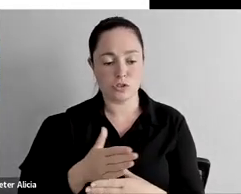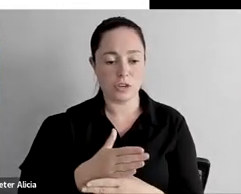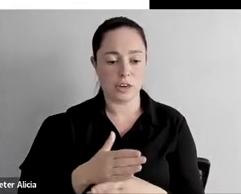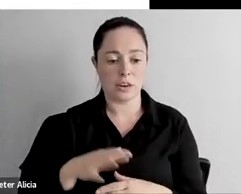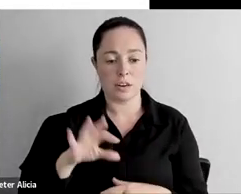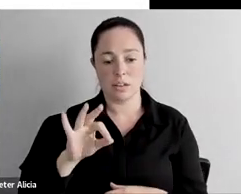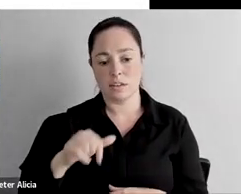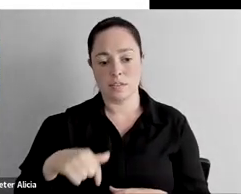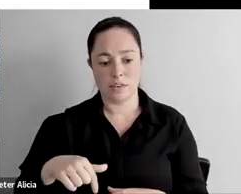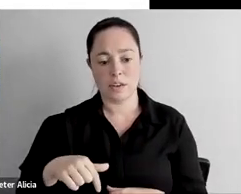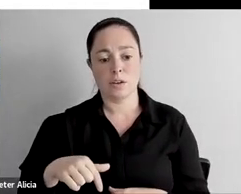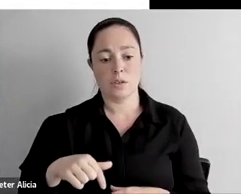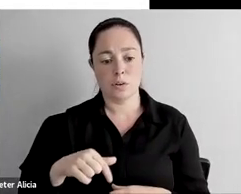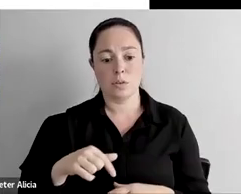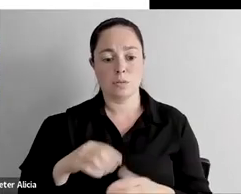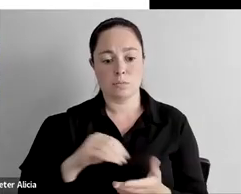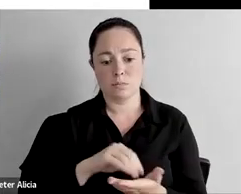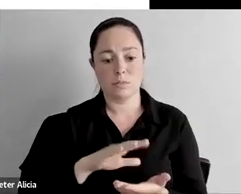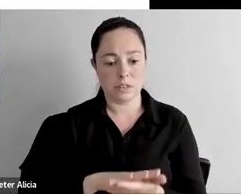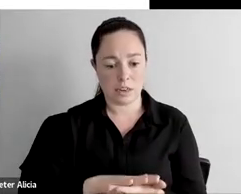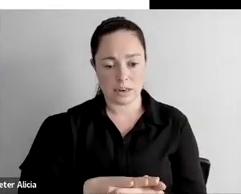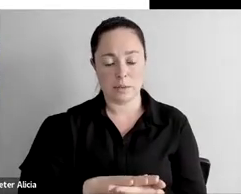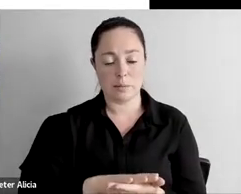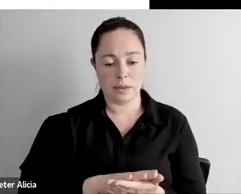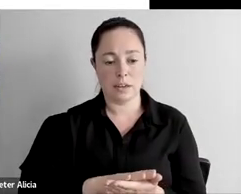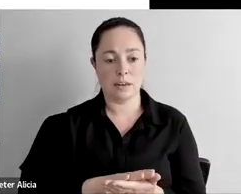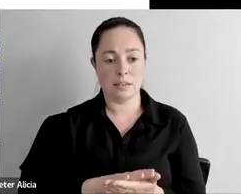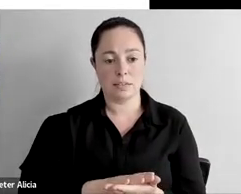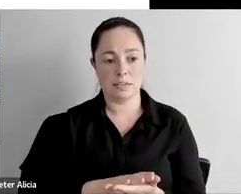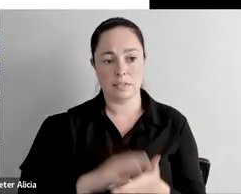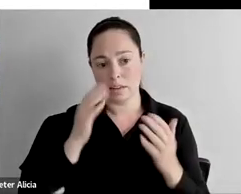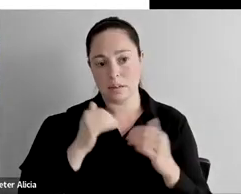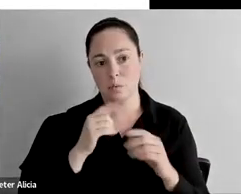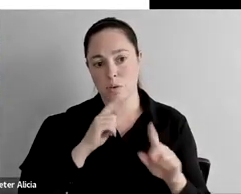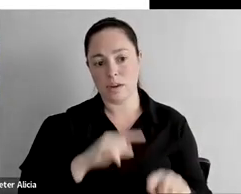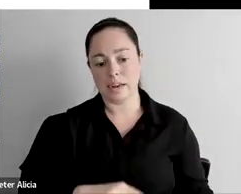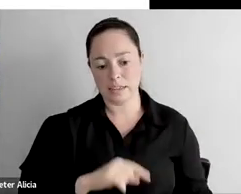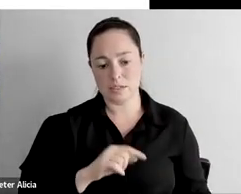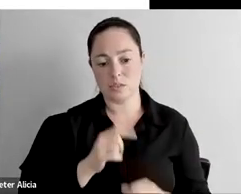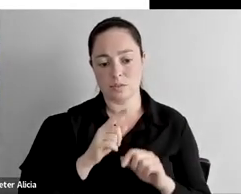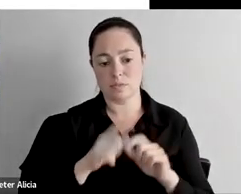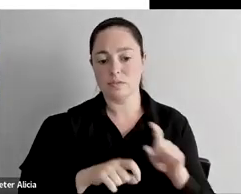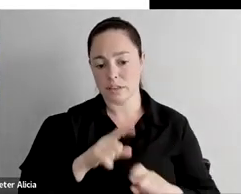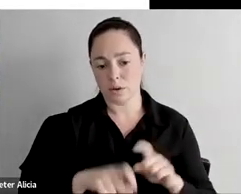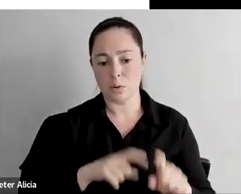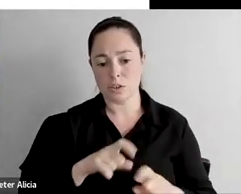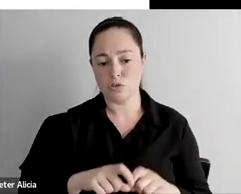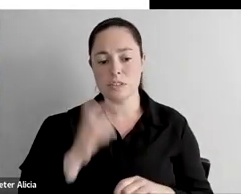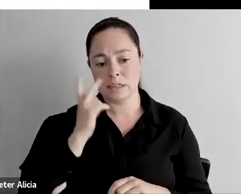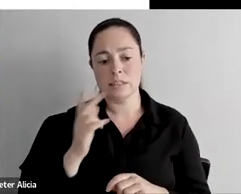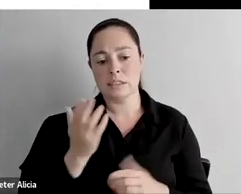asked questions document that will answer these questions, because there are some similarities in the